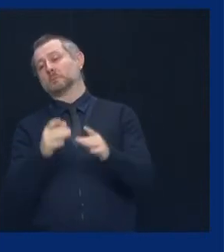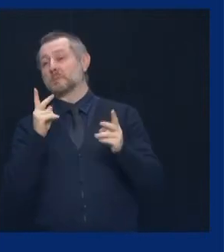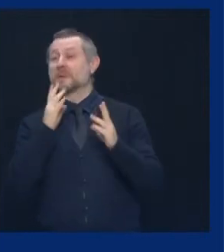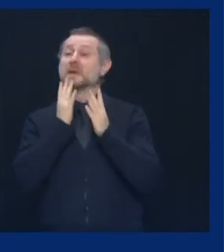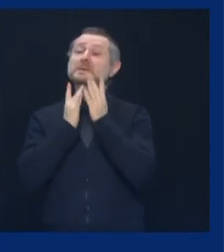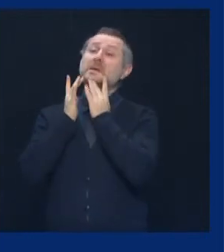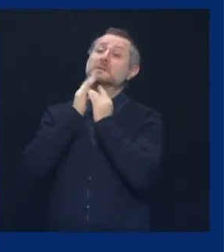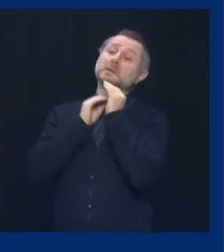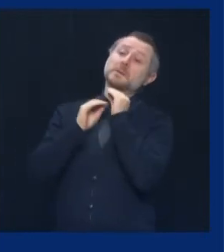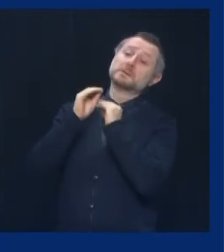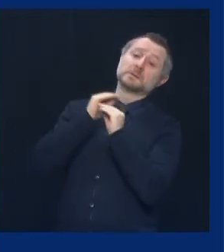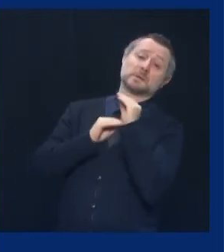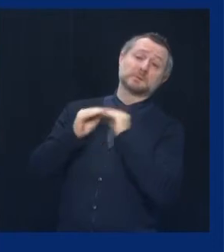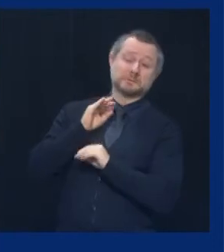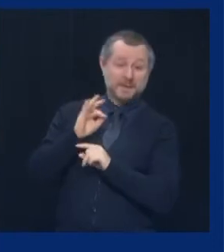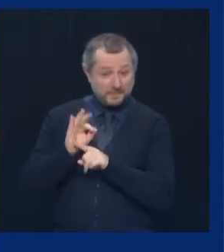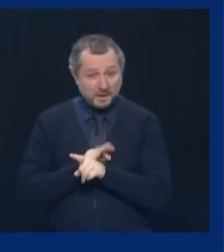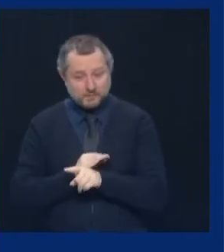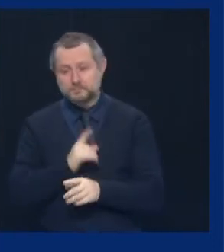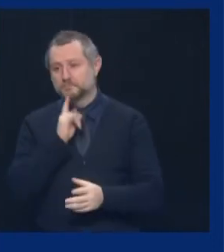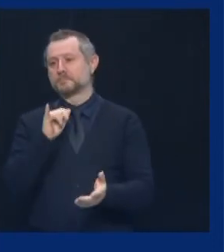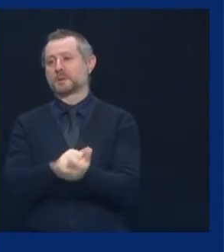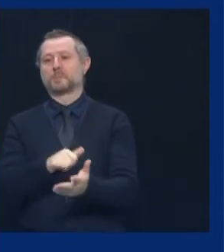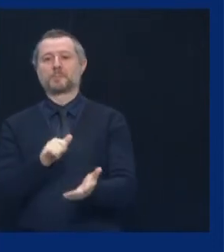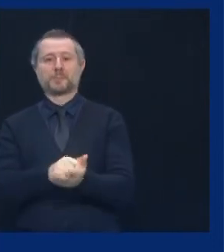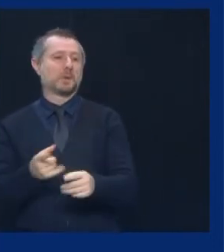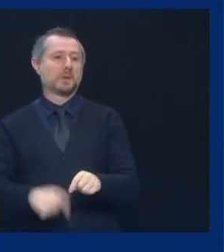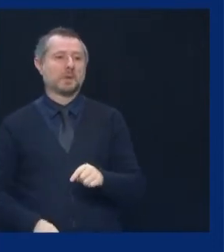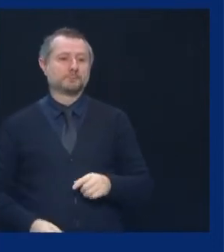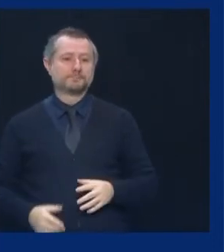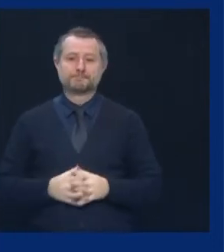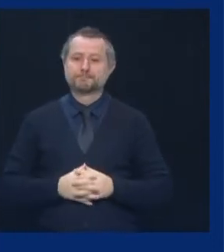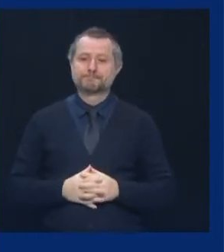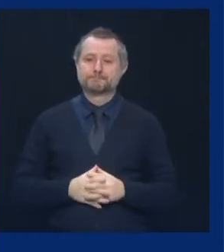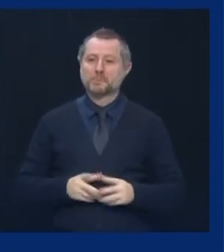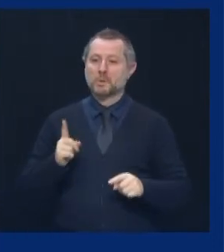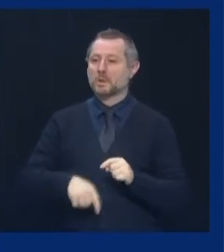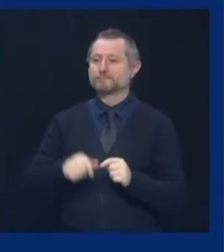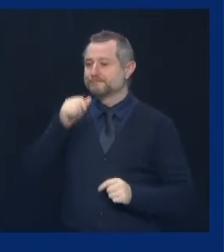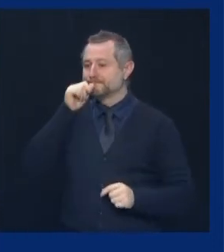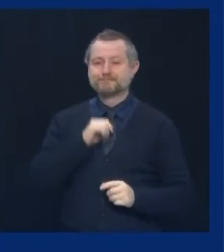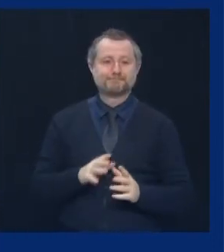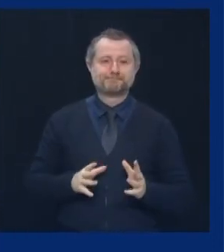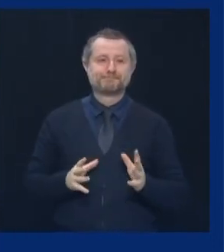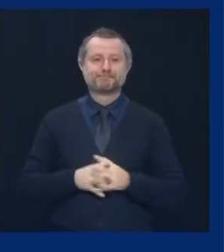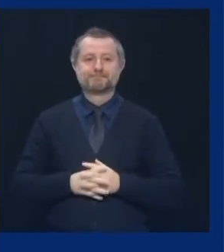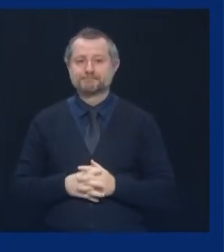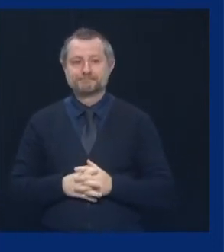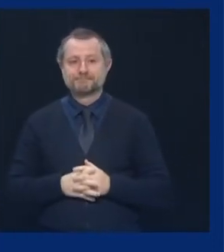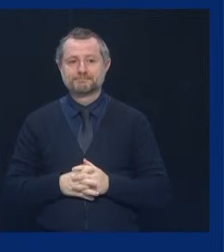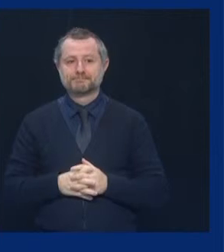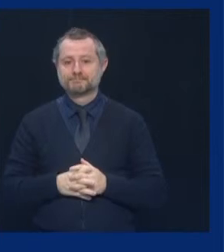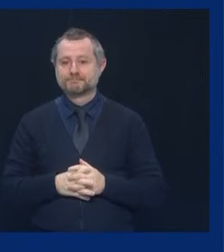NO RESTAURANTS FOR NINE MONTHS? ALL THIS CONTINUED ECONOMIC PAIN FOR ANOTHER NINE MONTHS?